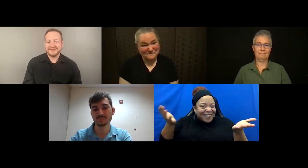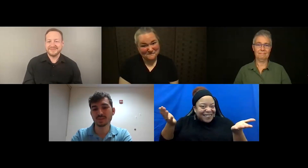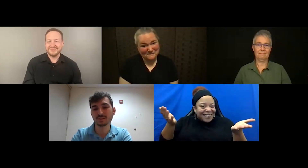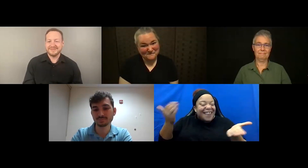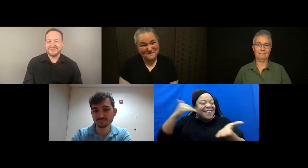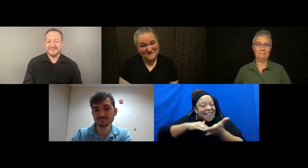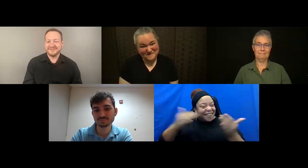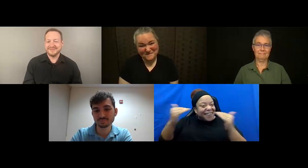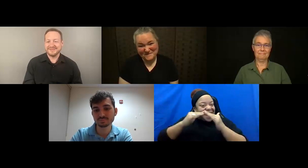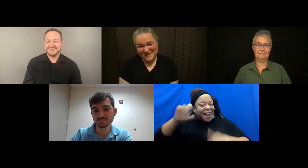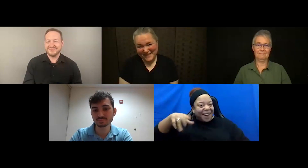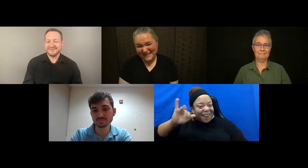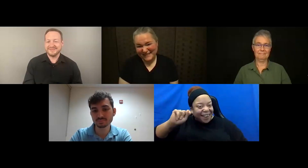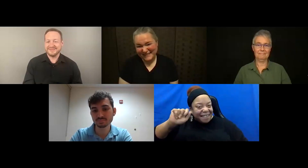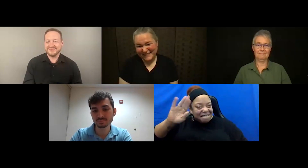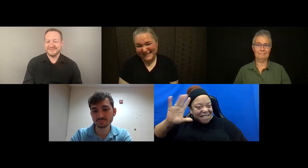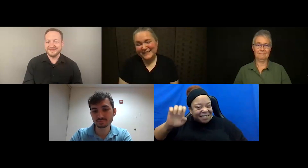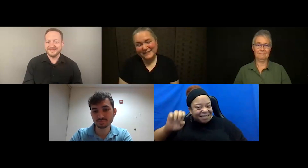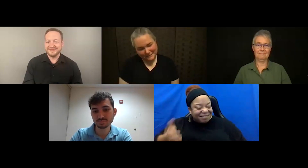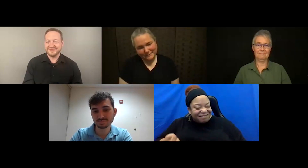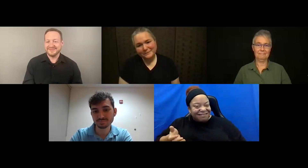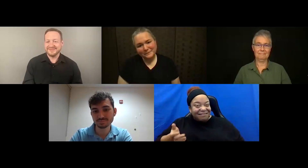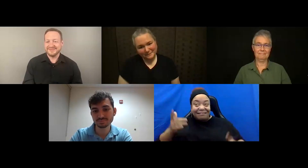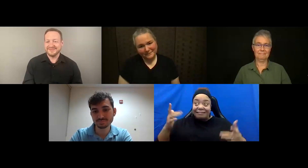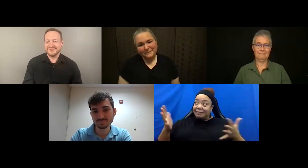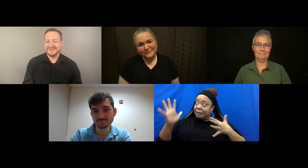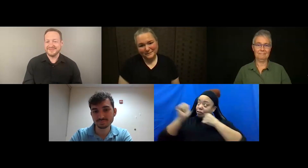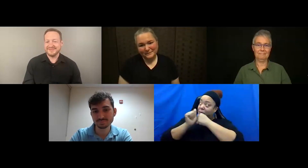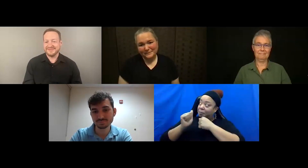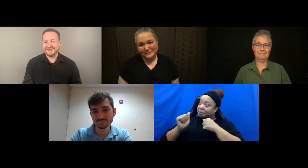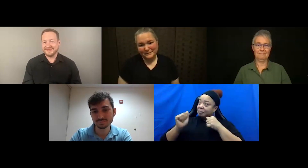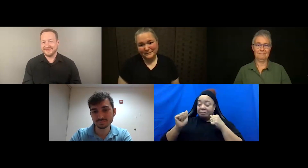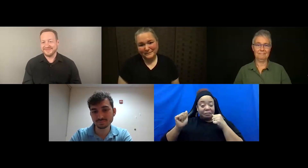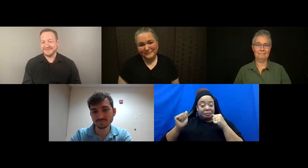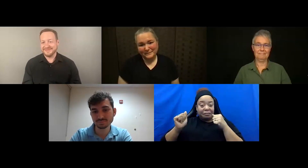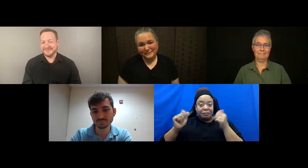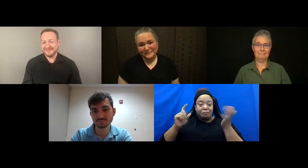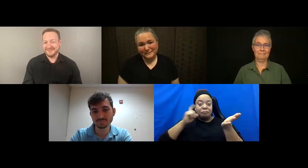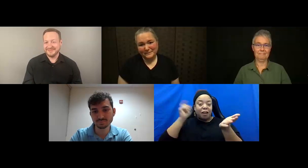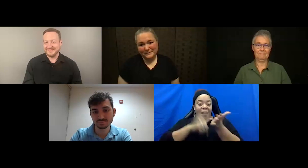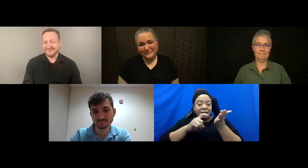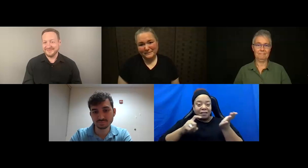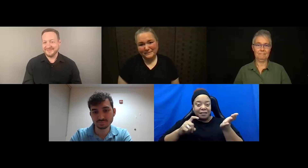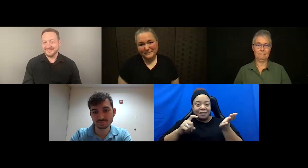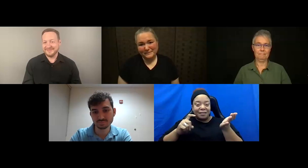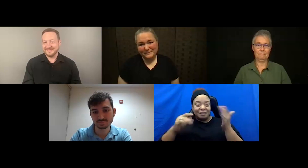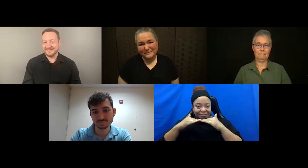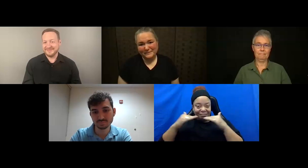This possibility has not even been cracked. Where's this realization?